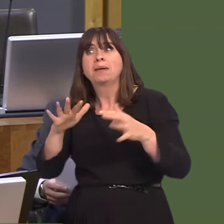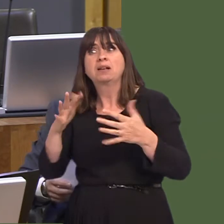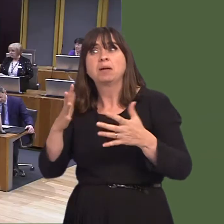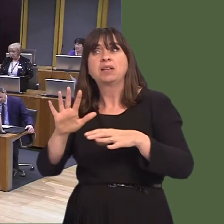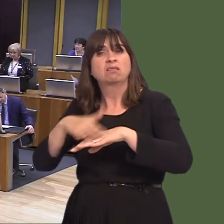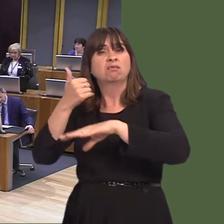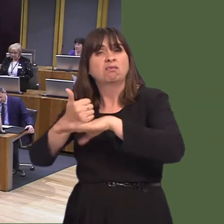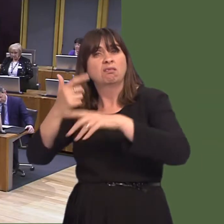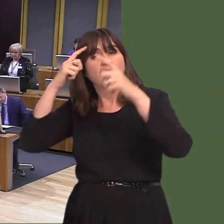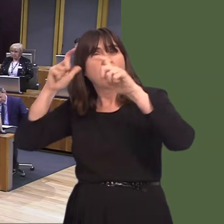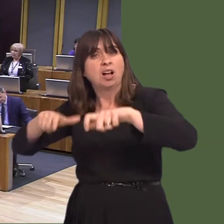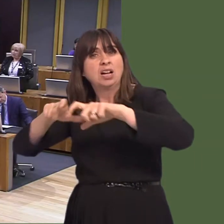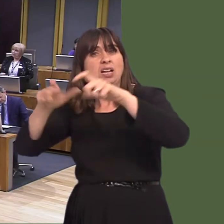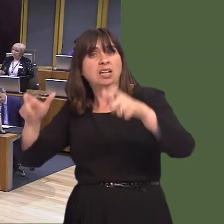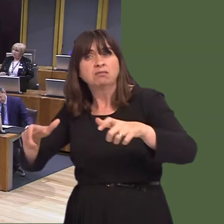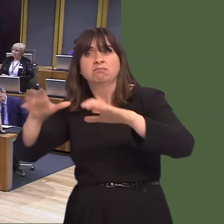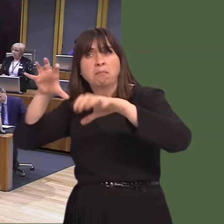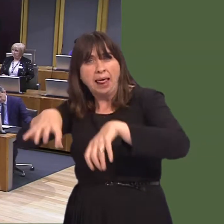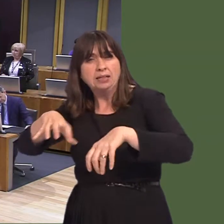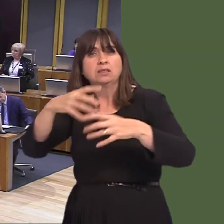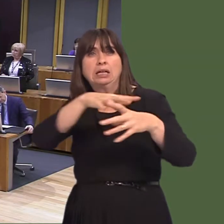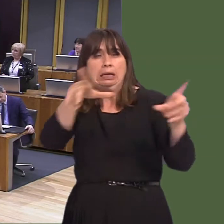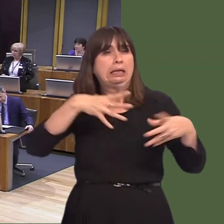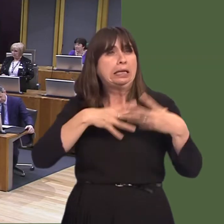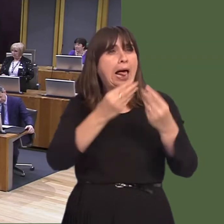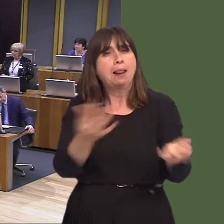I appreciate you may not have the answer today, but if you could write to me with that answer